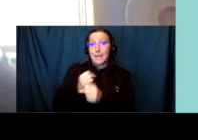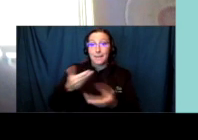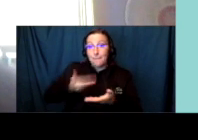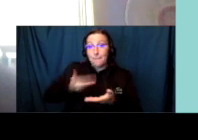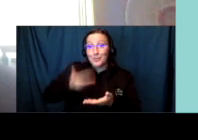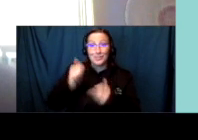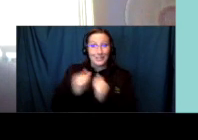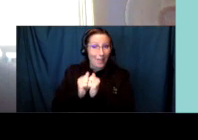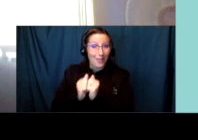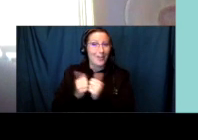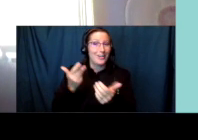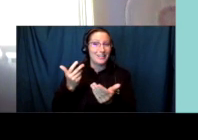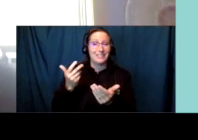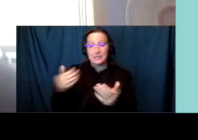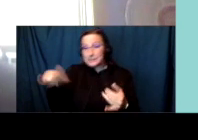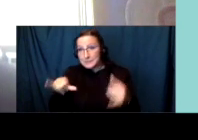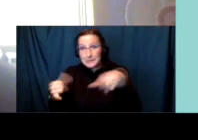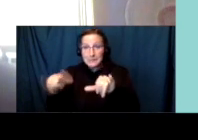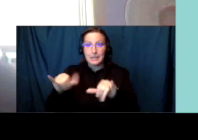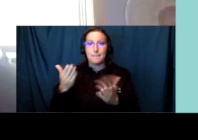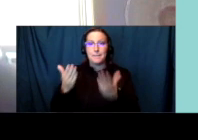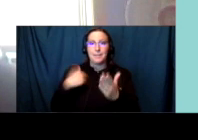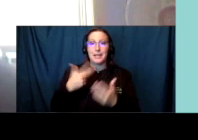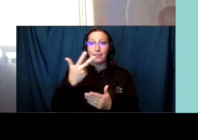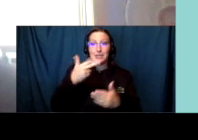maybe a three-step sequence.